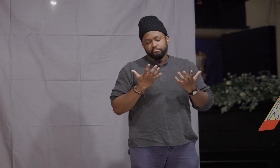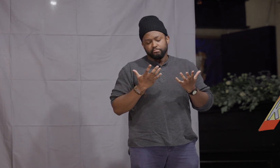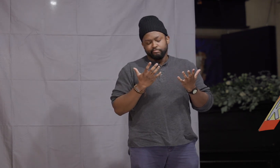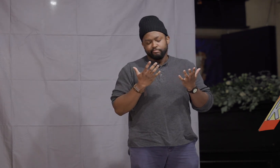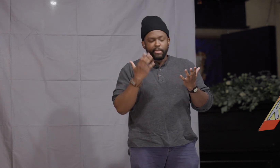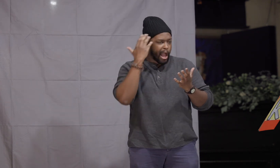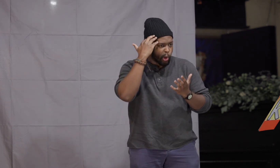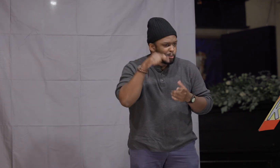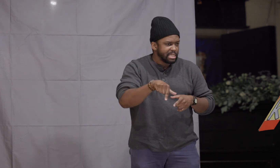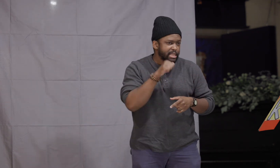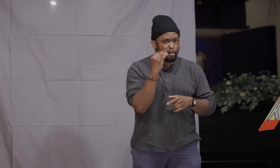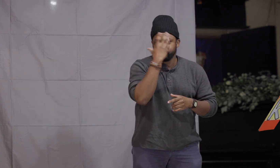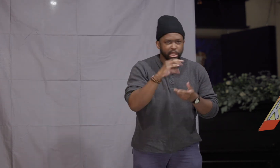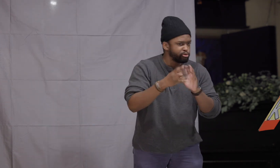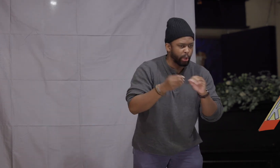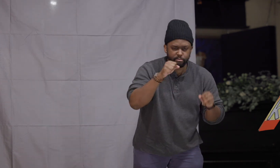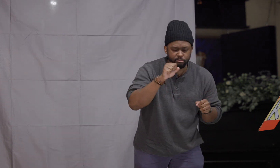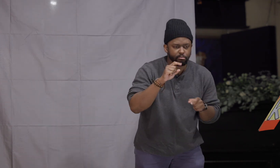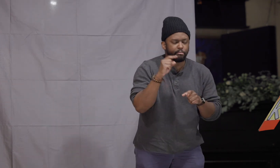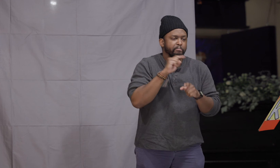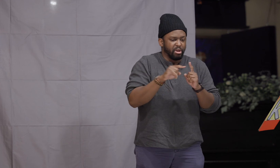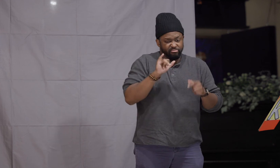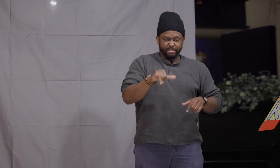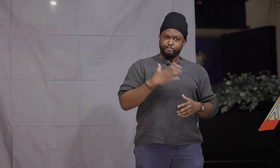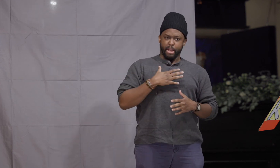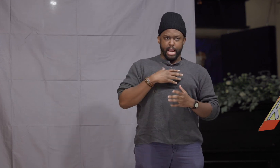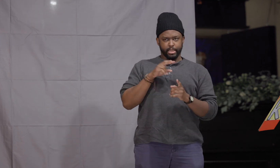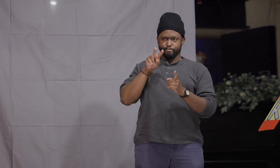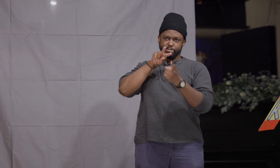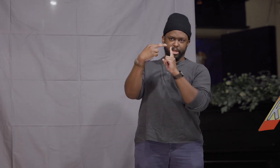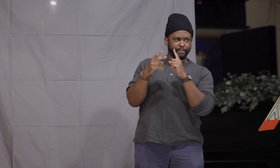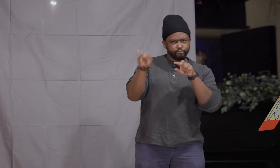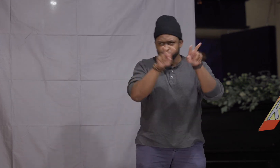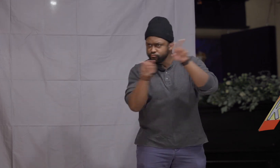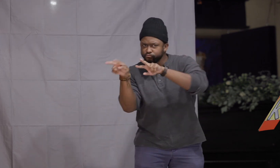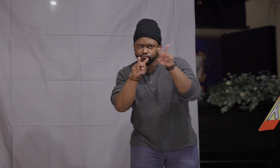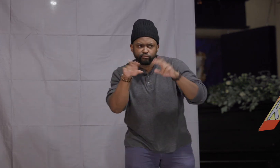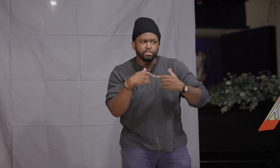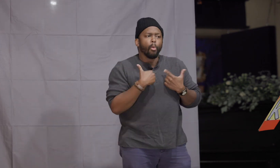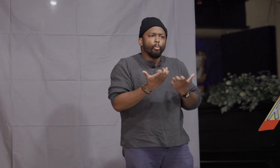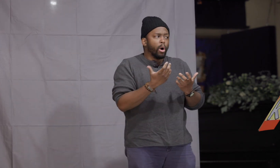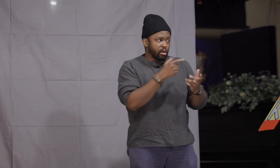I know that this is not a pretty story, but it's my perspective.